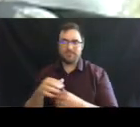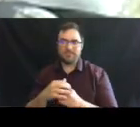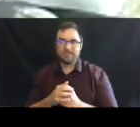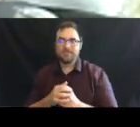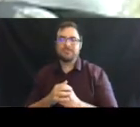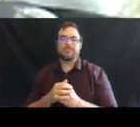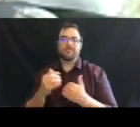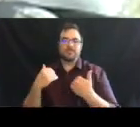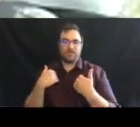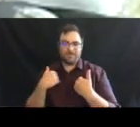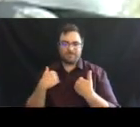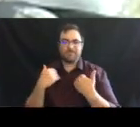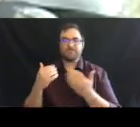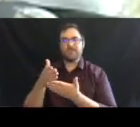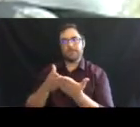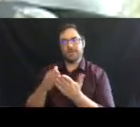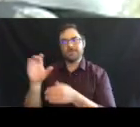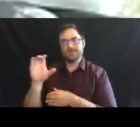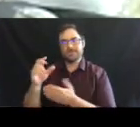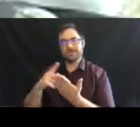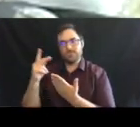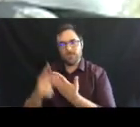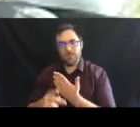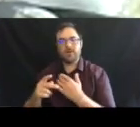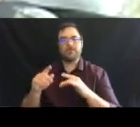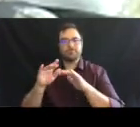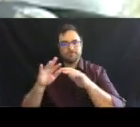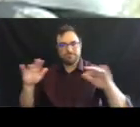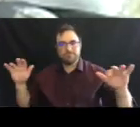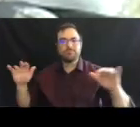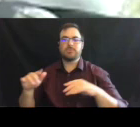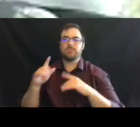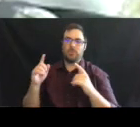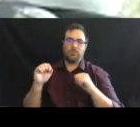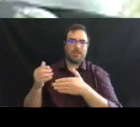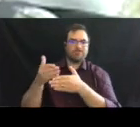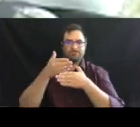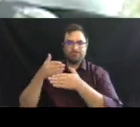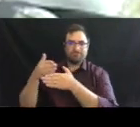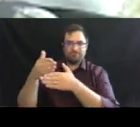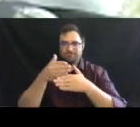program so that they can familiarize themselves with what's unique or special considerations